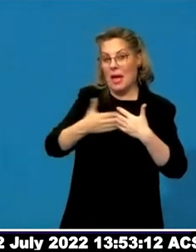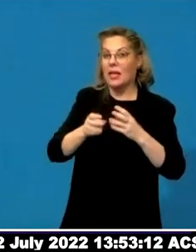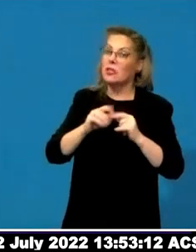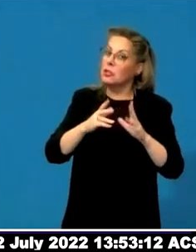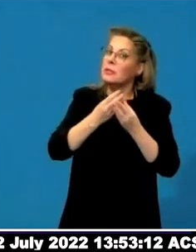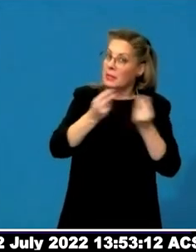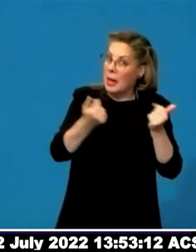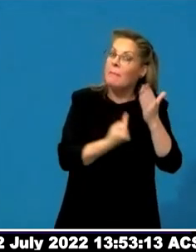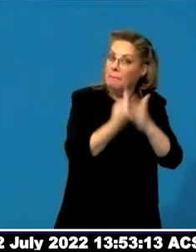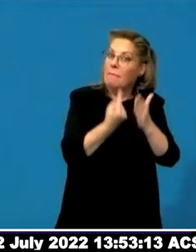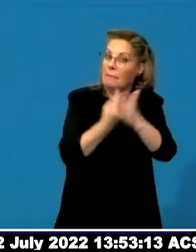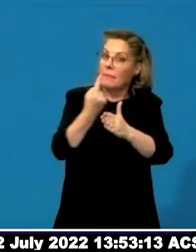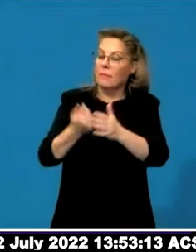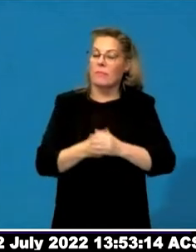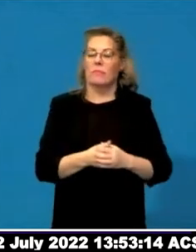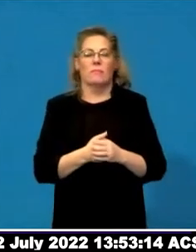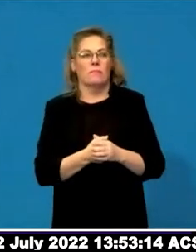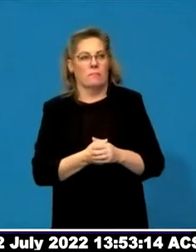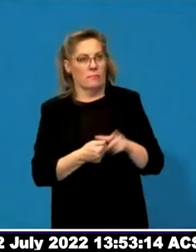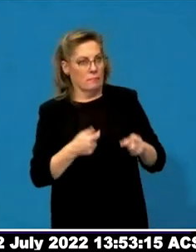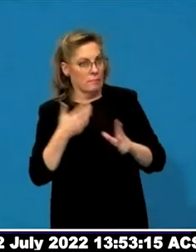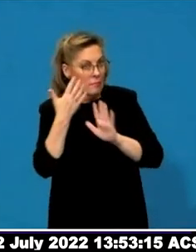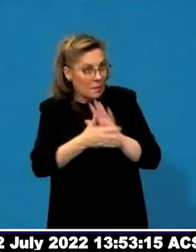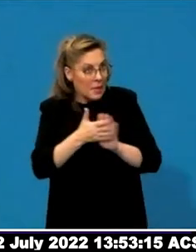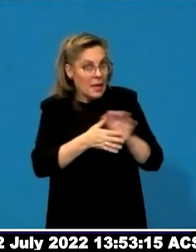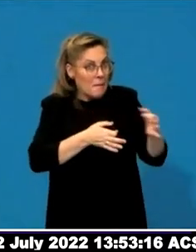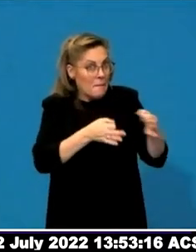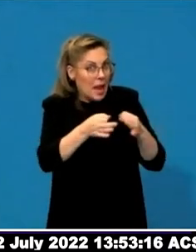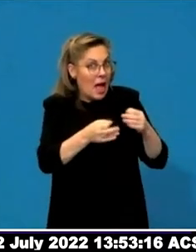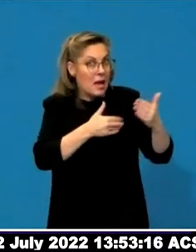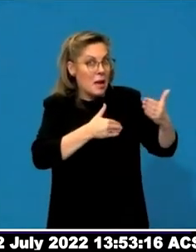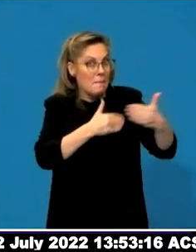Does that make it more feasible to get funding for the purposes you mentioned?